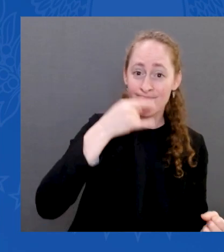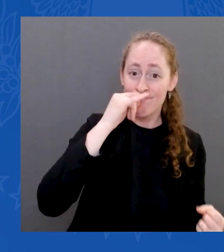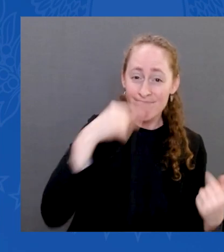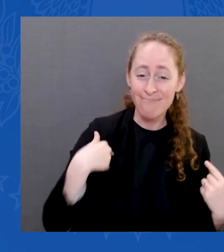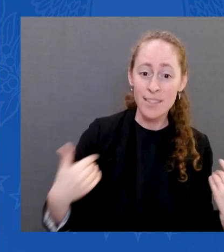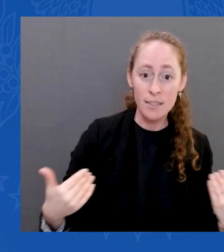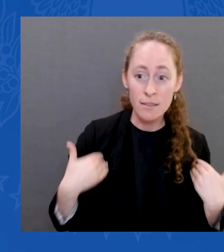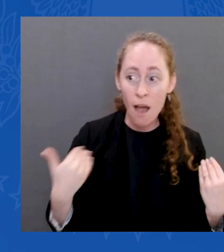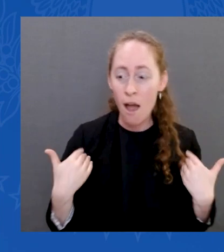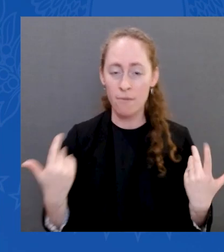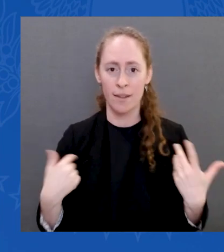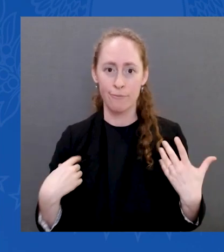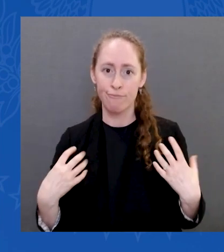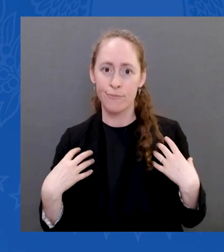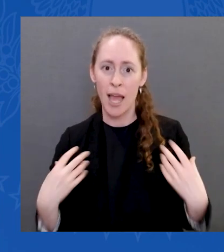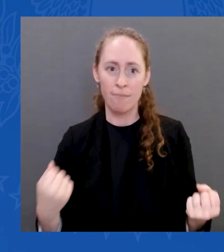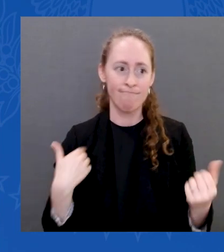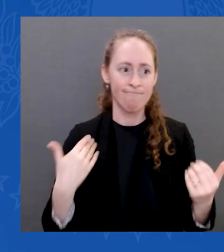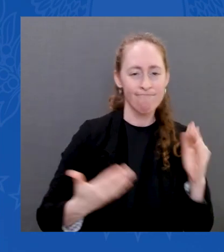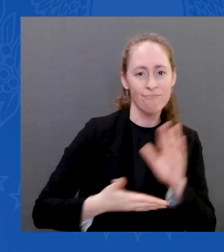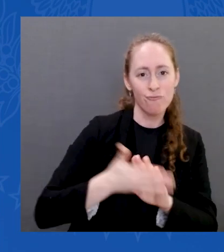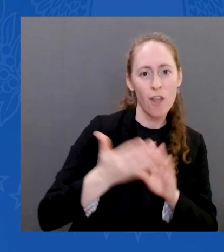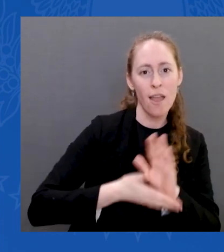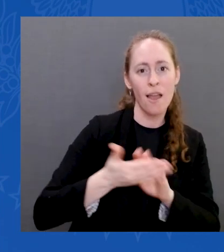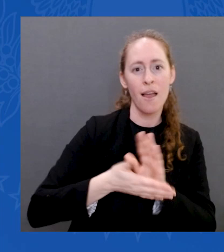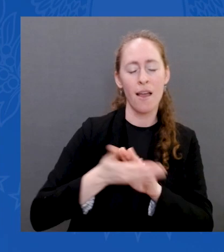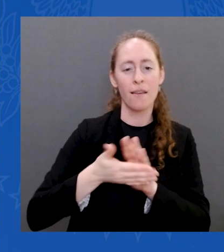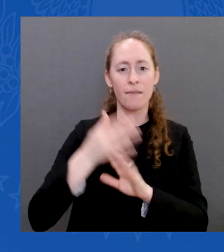He gave me the confidence. Just like the nun would tell me,